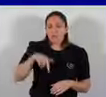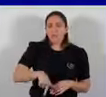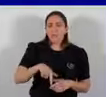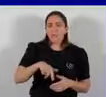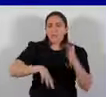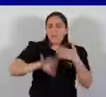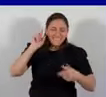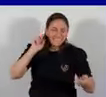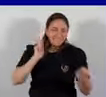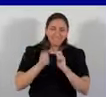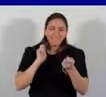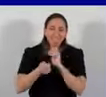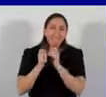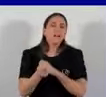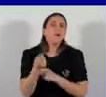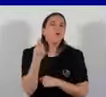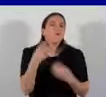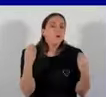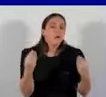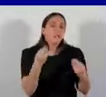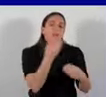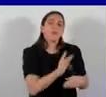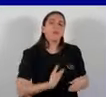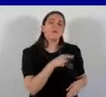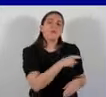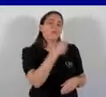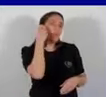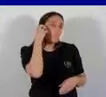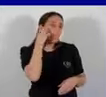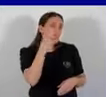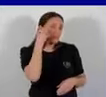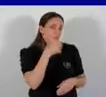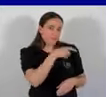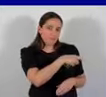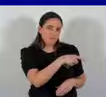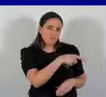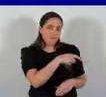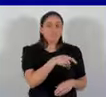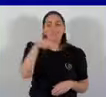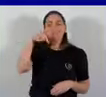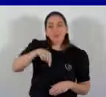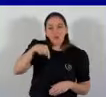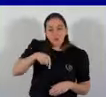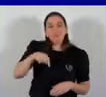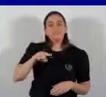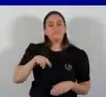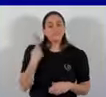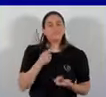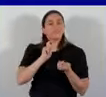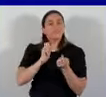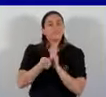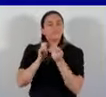The most reformist government in history Was the government of Menem